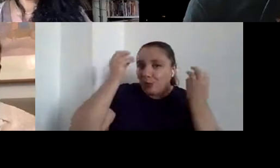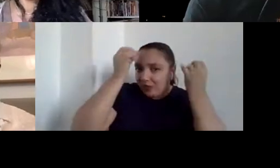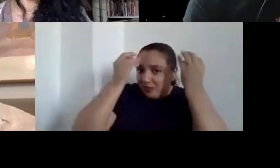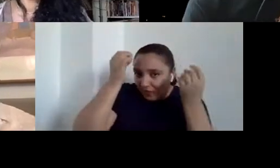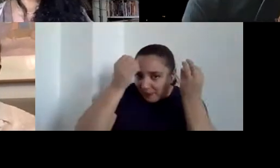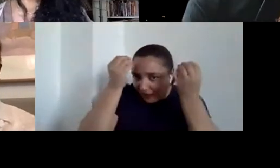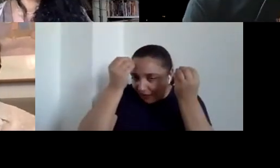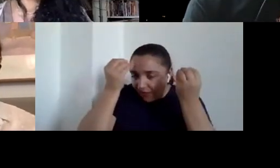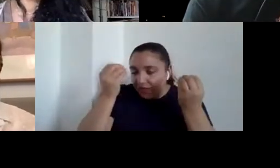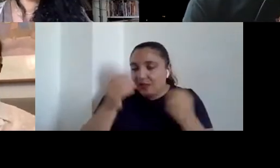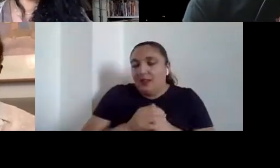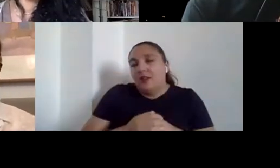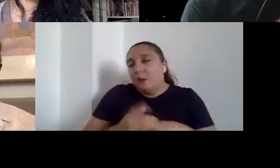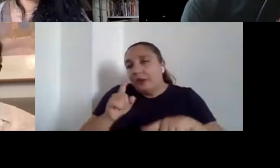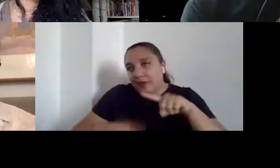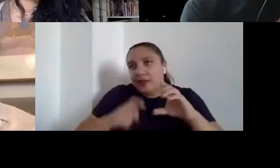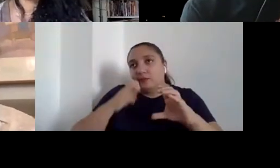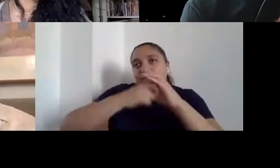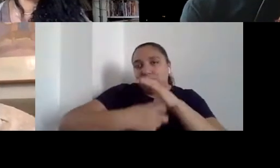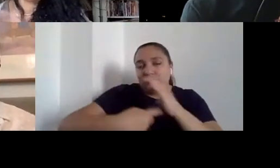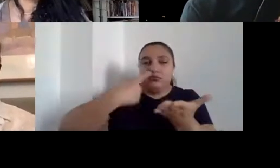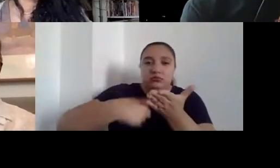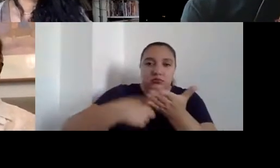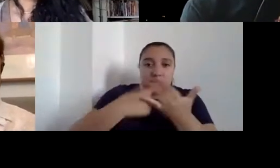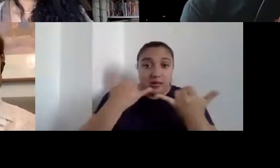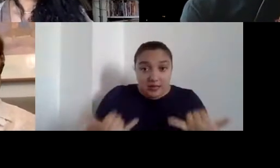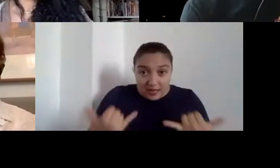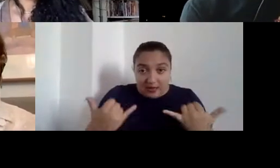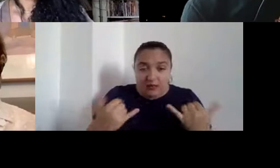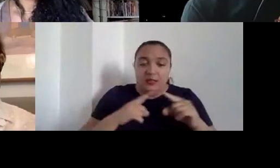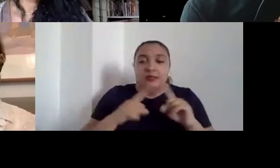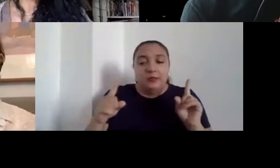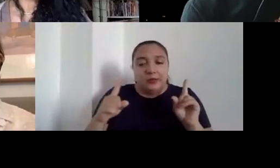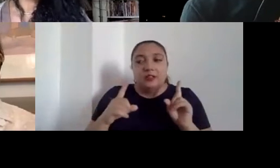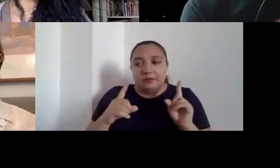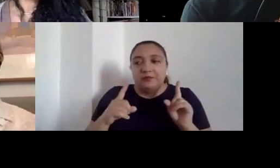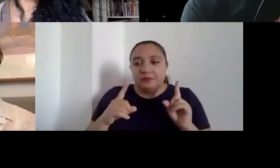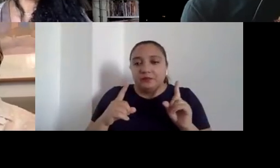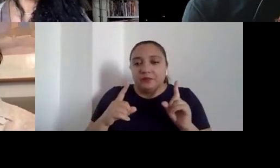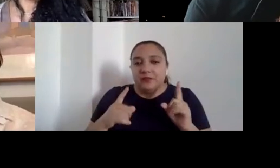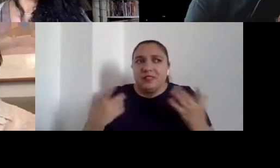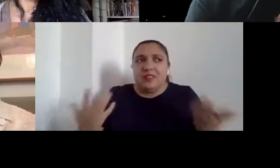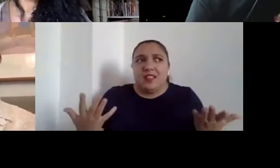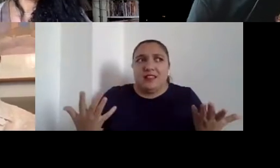we won't go into right now, but those are like how can we open our doors on a larger